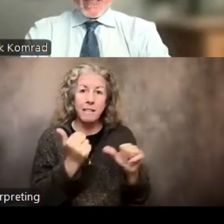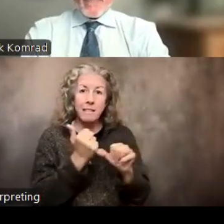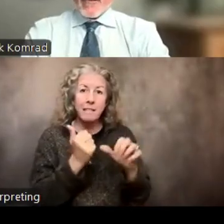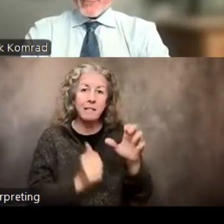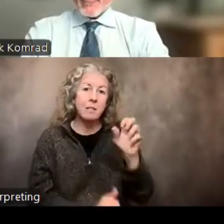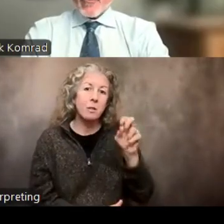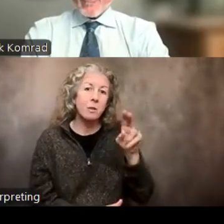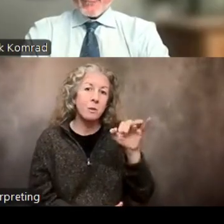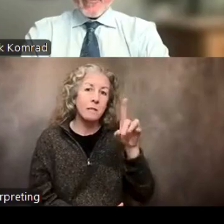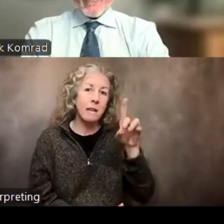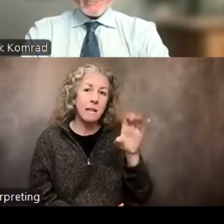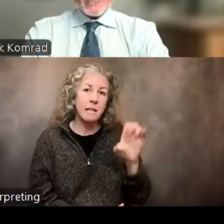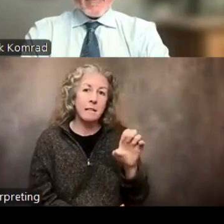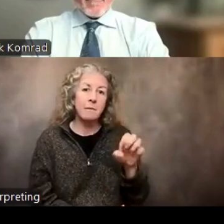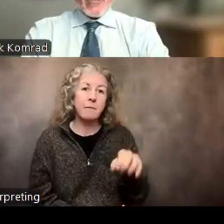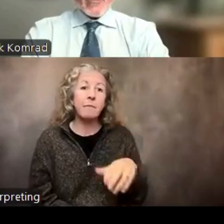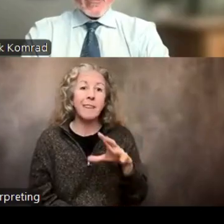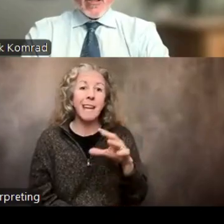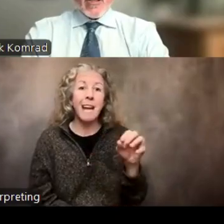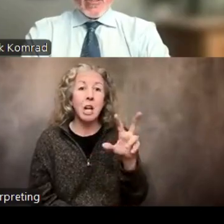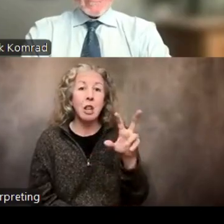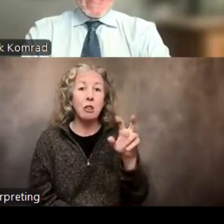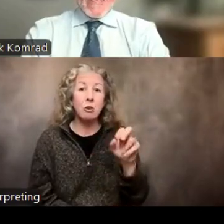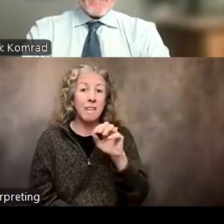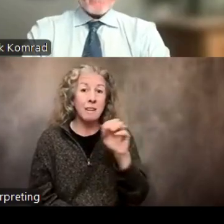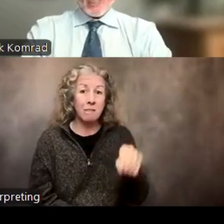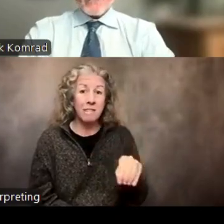of every three. Three of those psych patients came from other